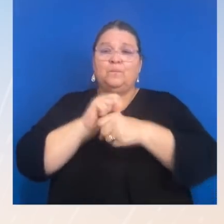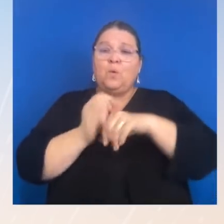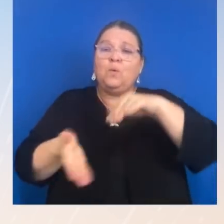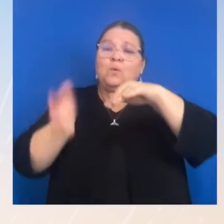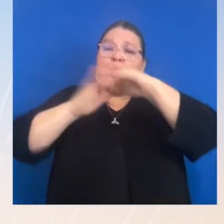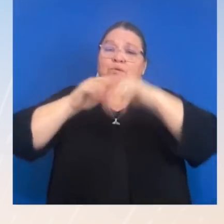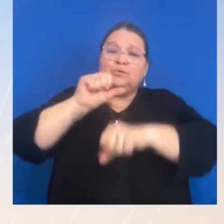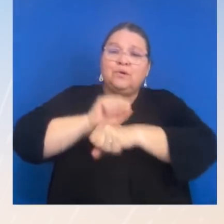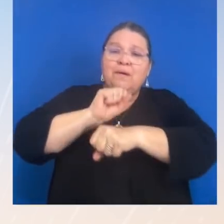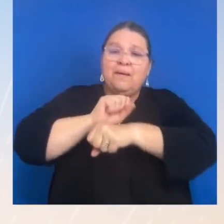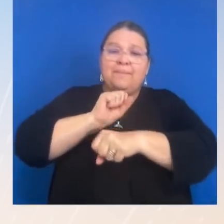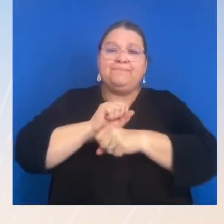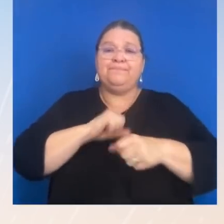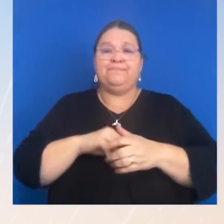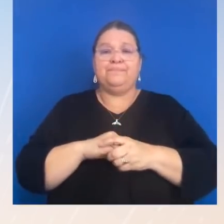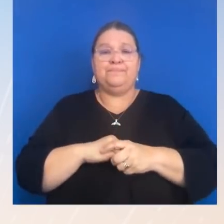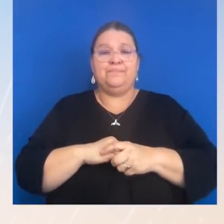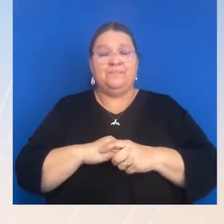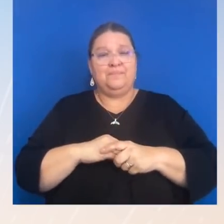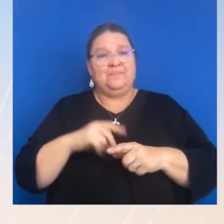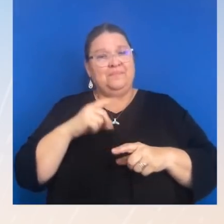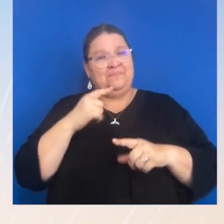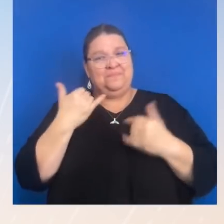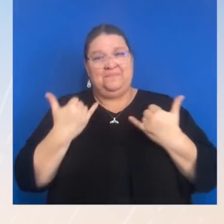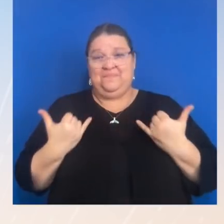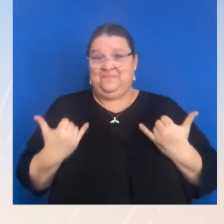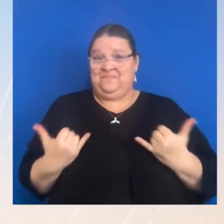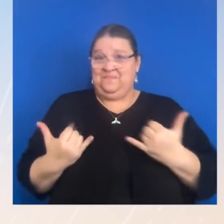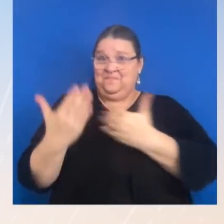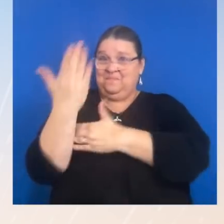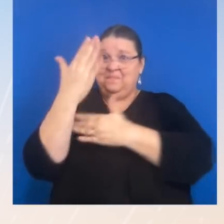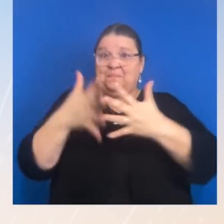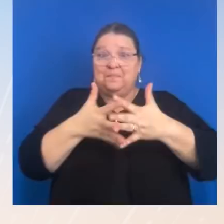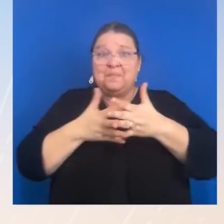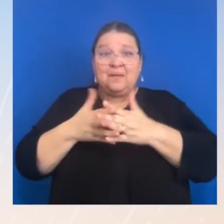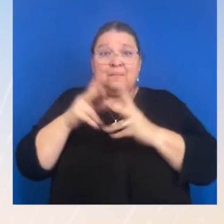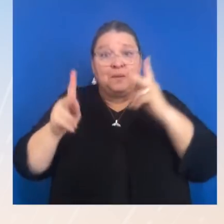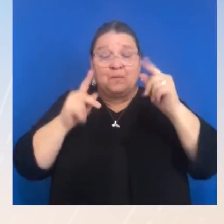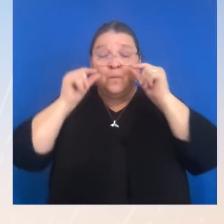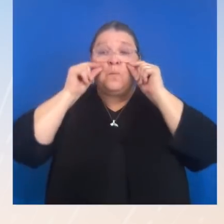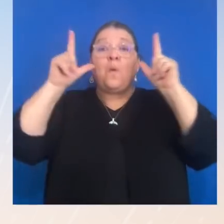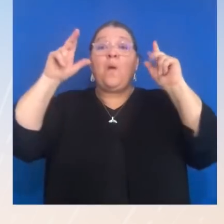is there something you want to point to that's what the White House is doing to provide short-term relief,